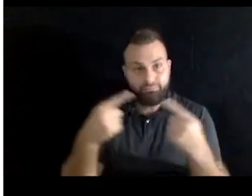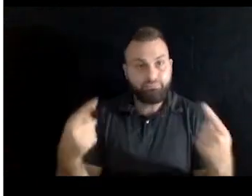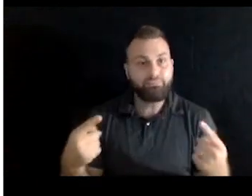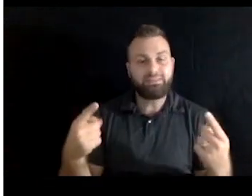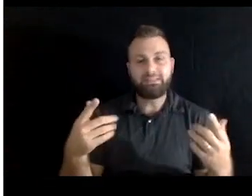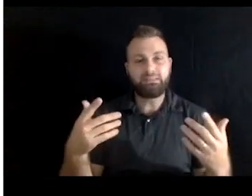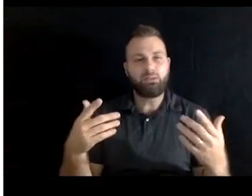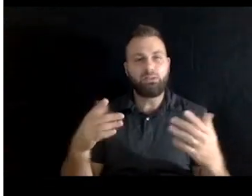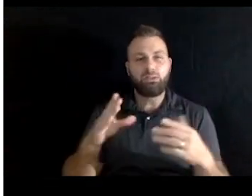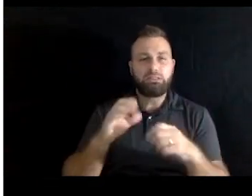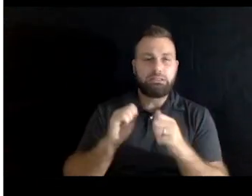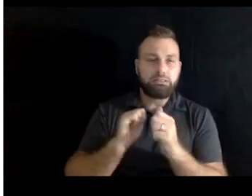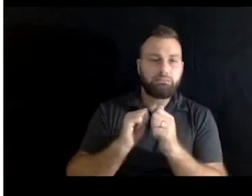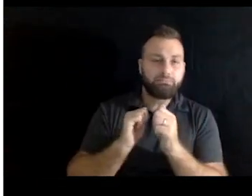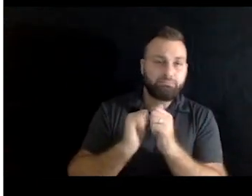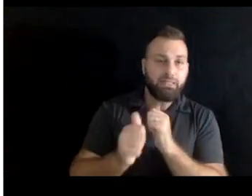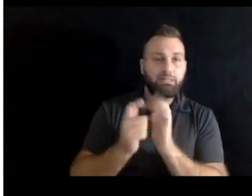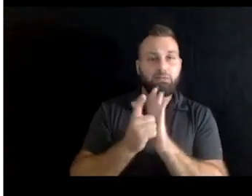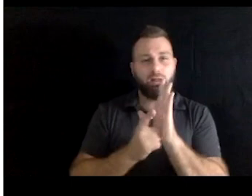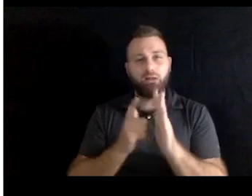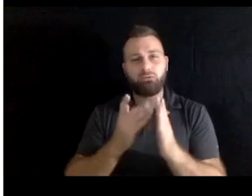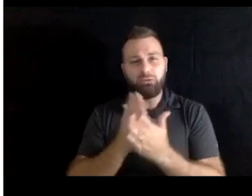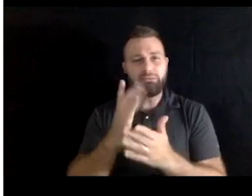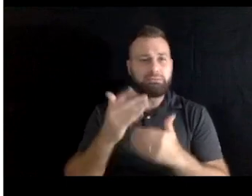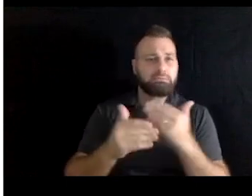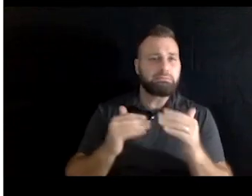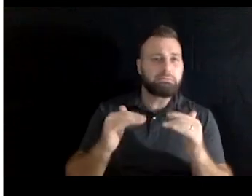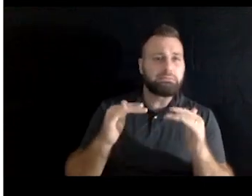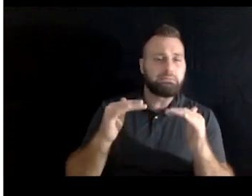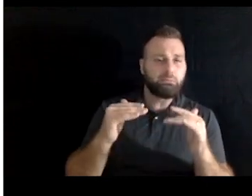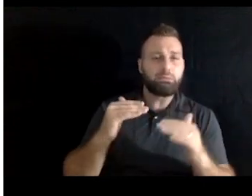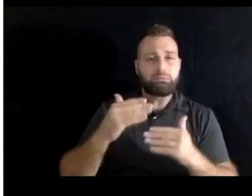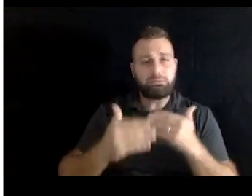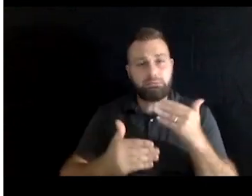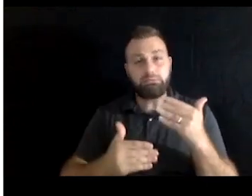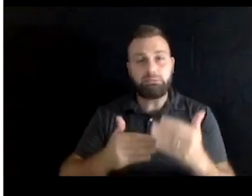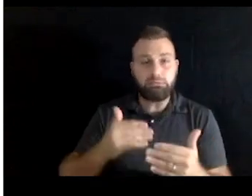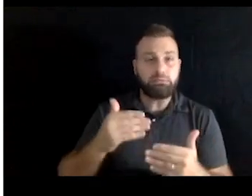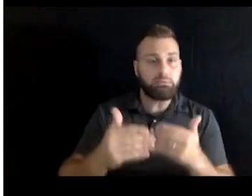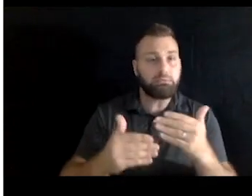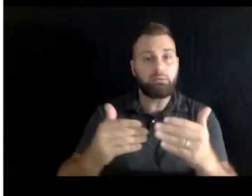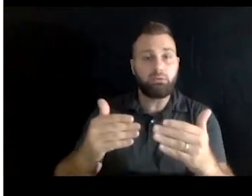we really don't know what works. We know what goals we have, but we don't.